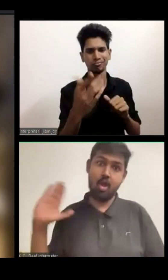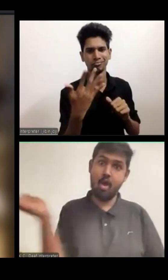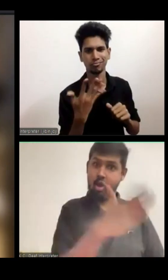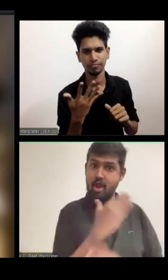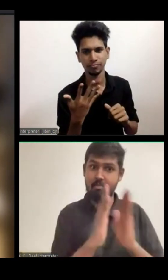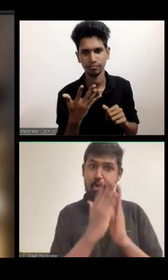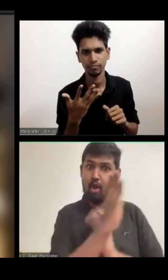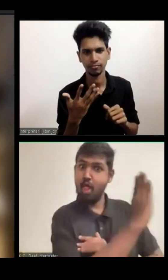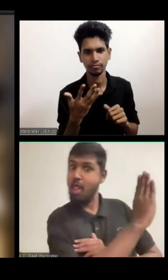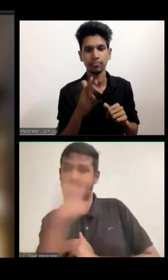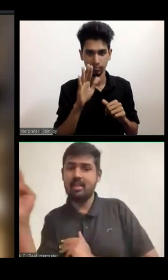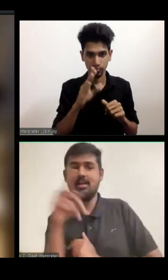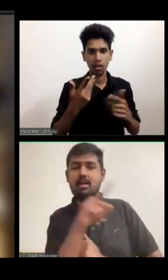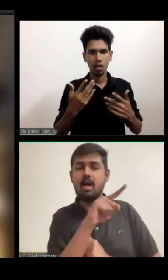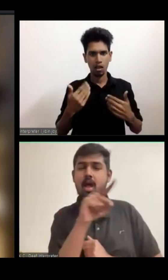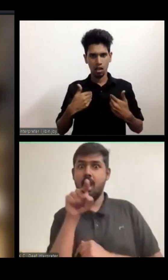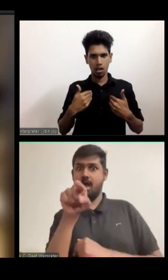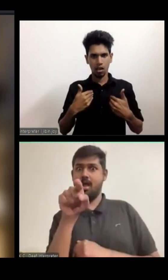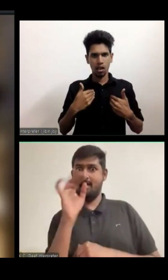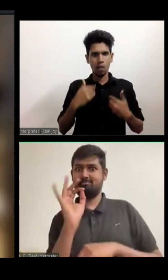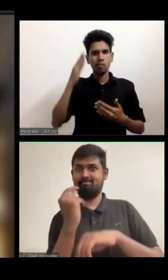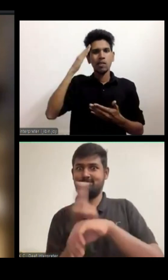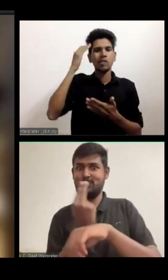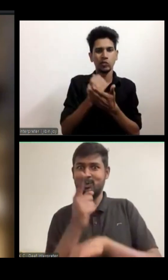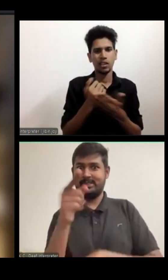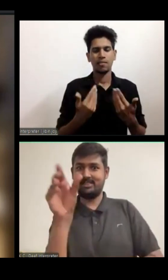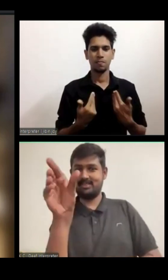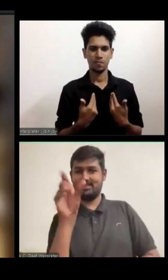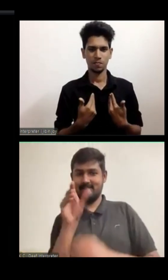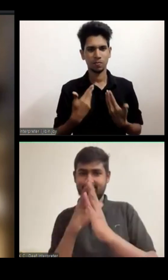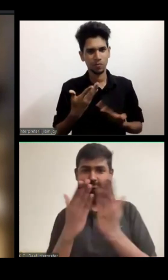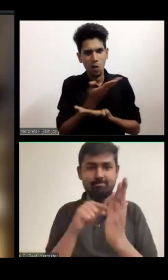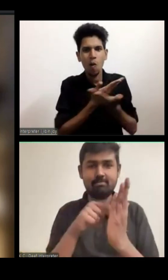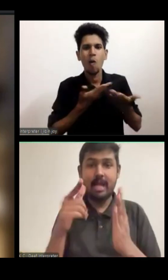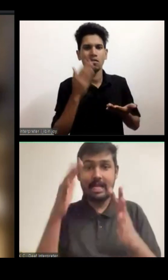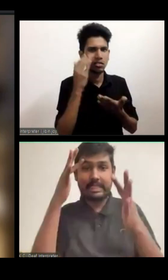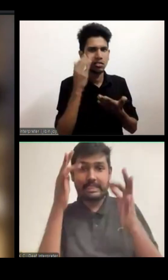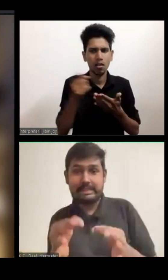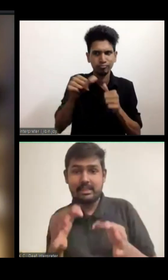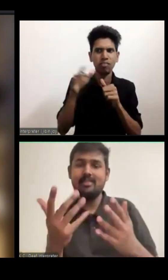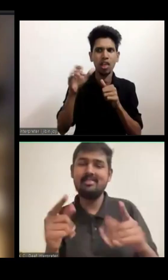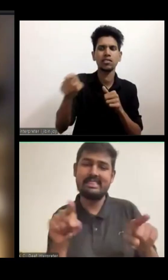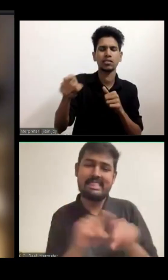There is no book or solution on the planet... Which will work for everybody... And teach them everything. So, we are saying...